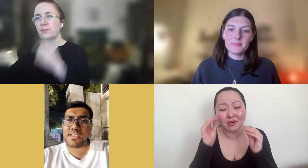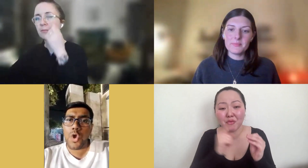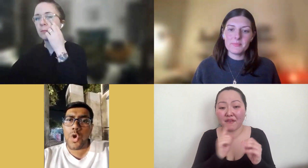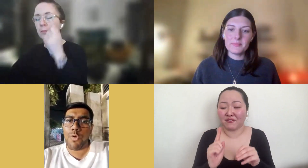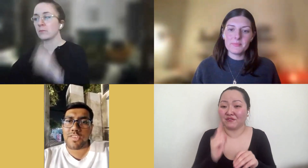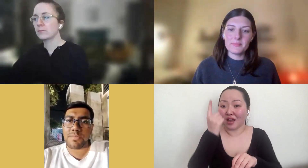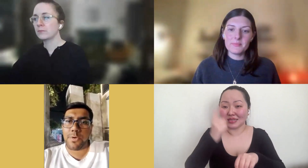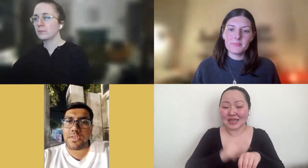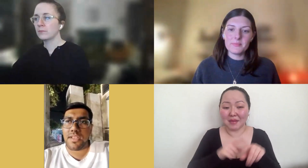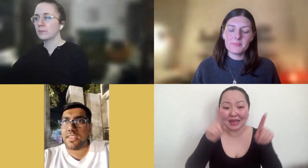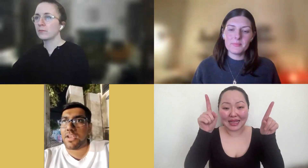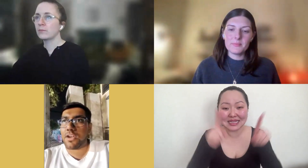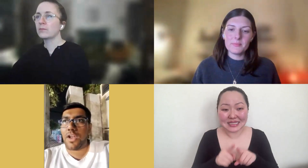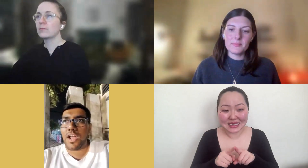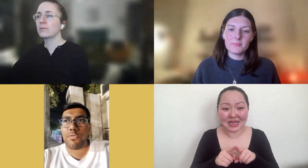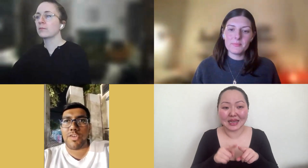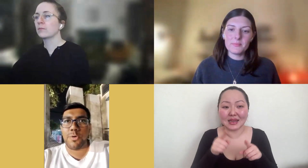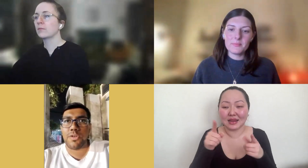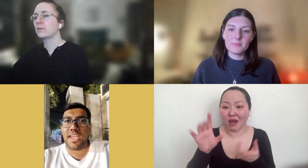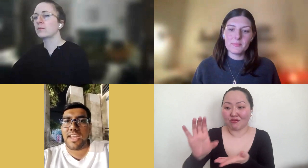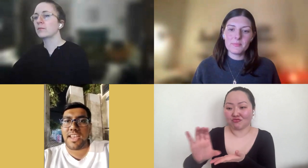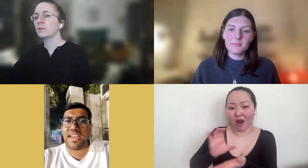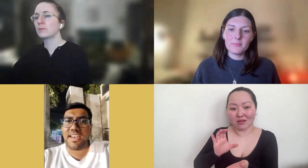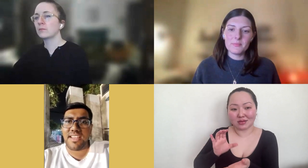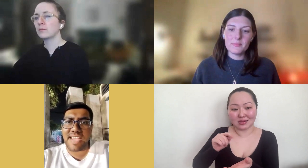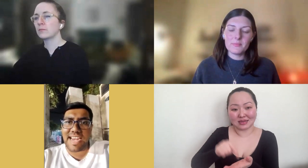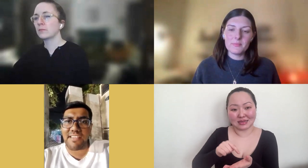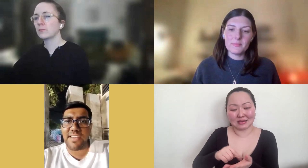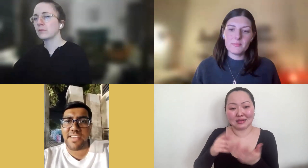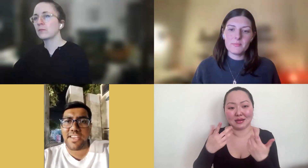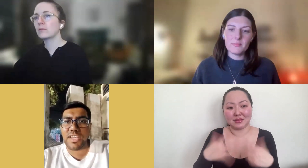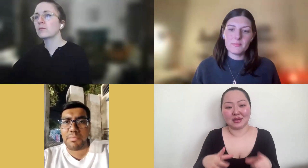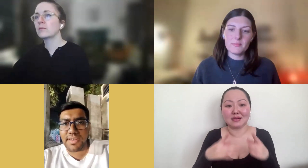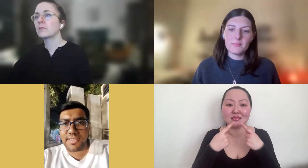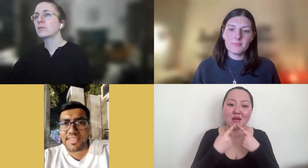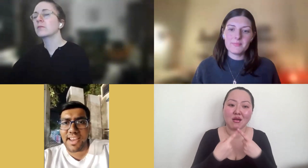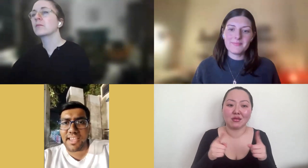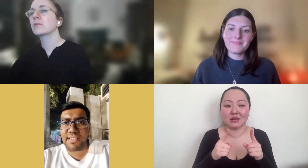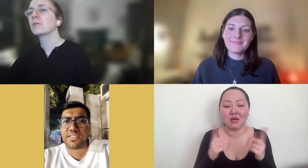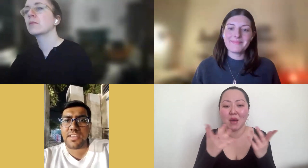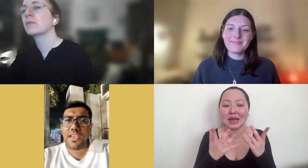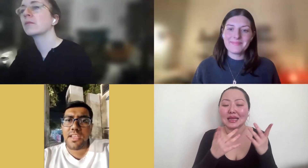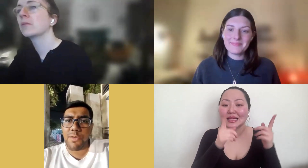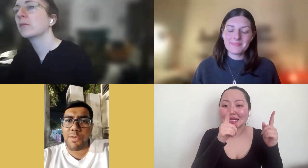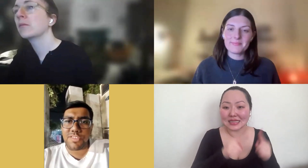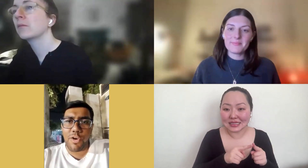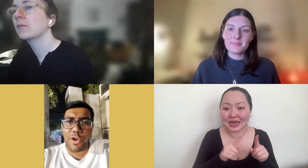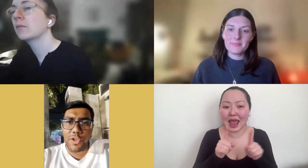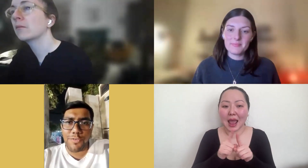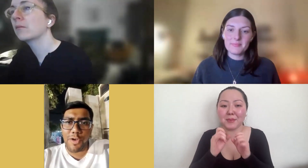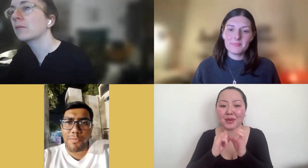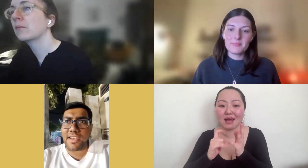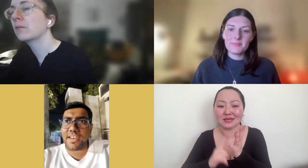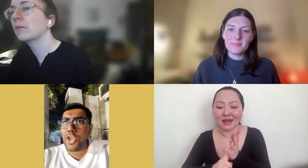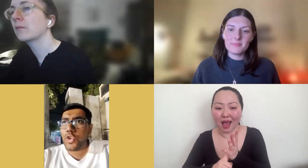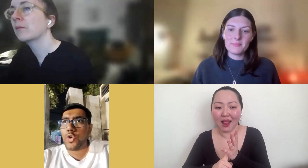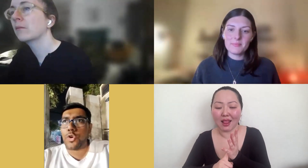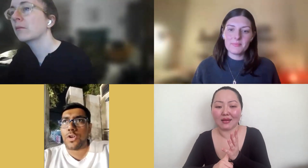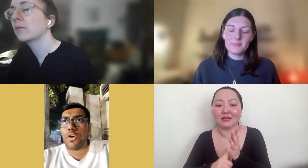grant, the callout was put into Indian and British Sign Language, there was an audio format. You